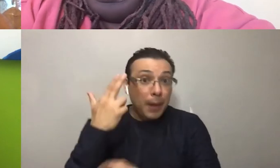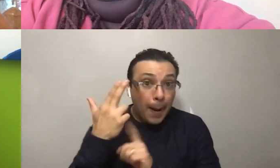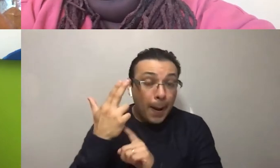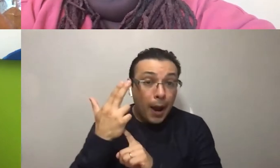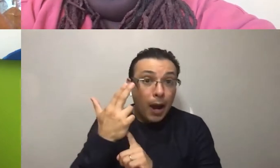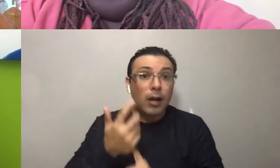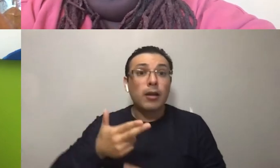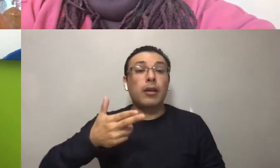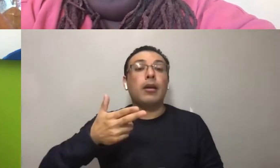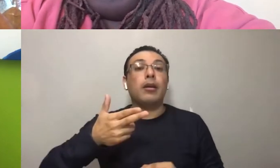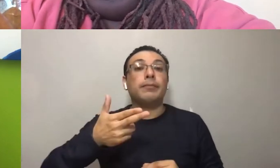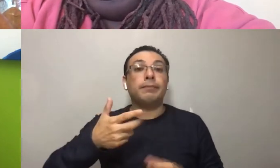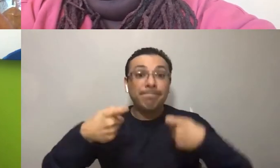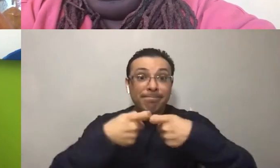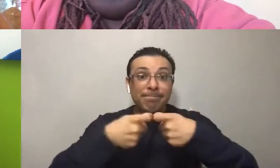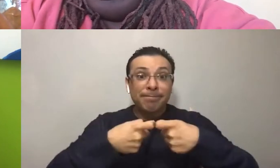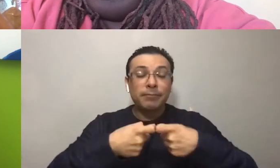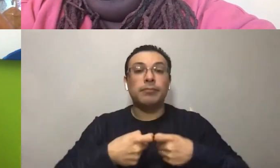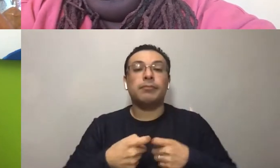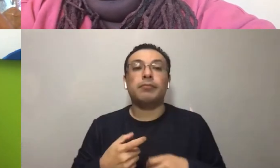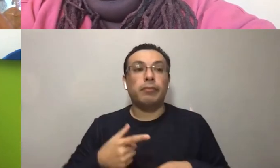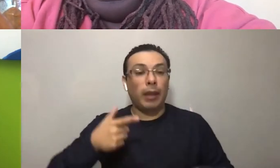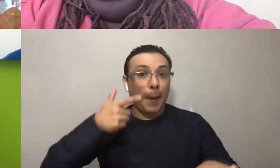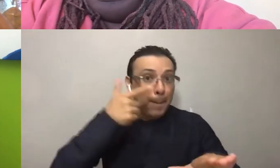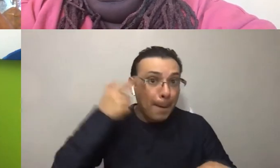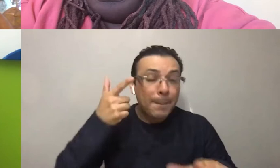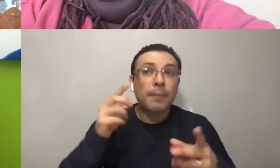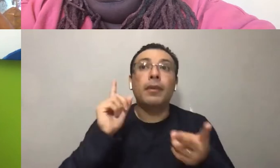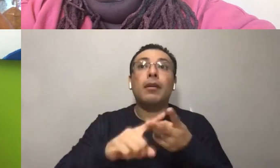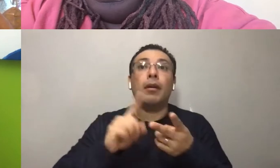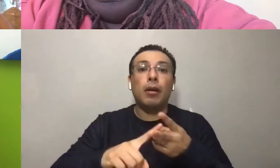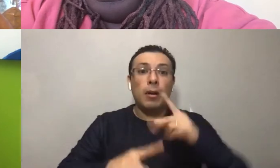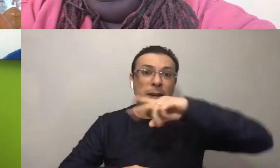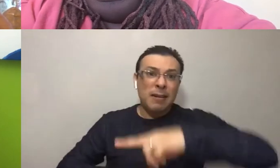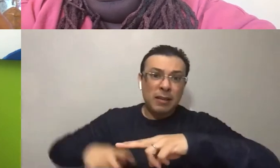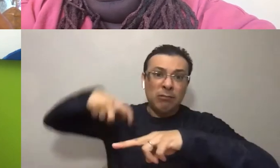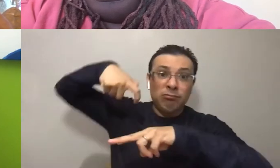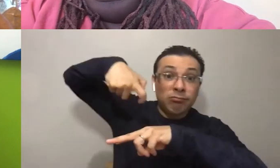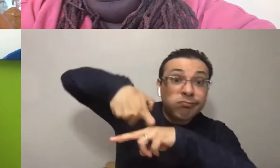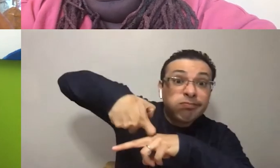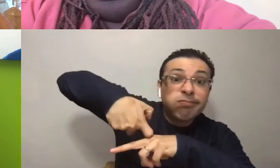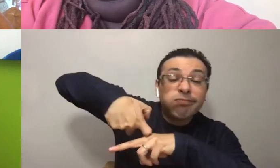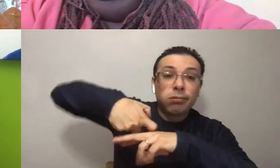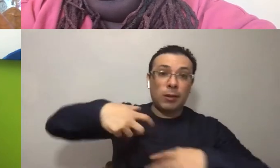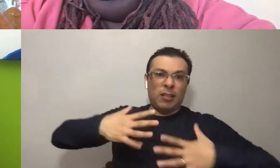the things that we’re seeing happening on our televisions or sometimes in our actual lives on an extremely regular basis.